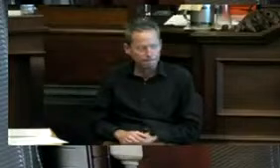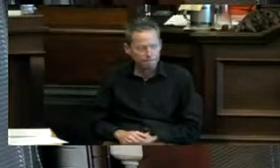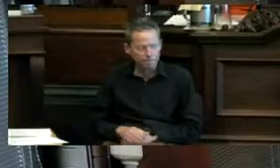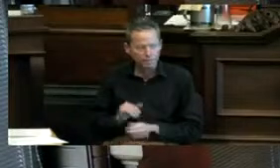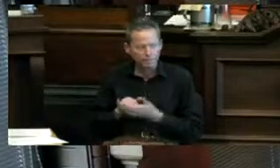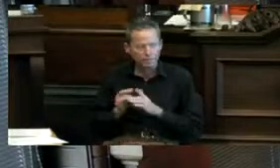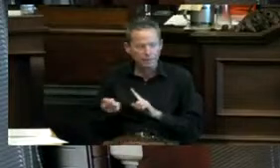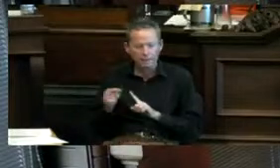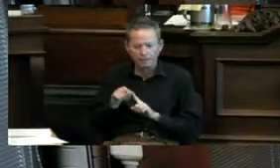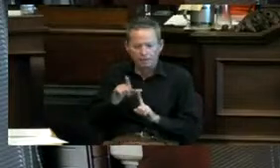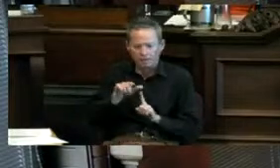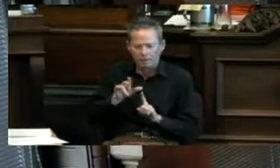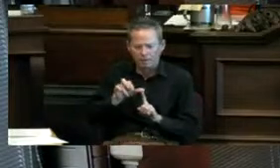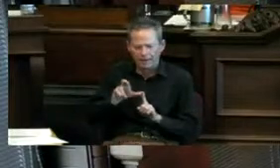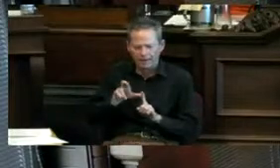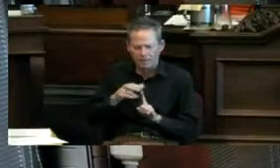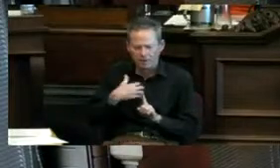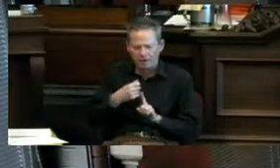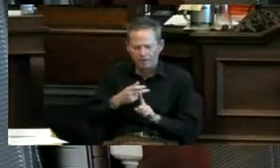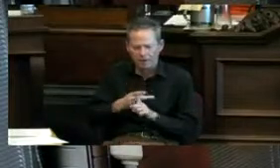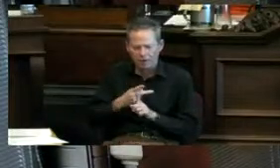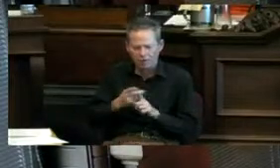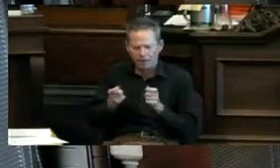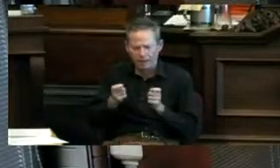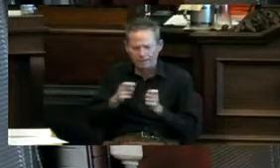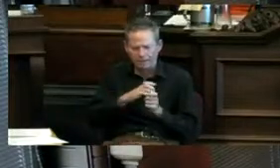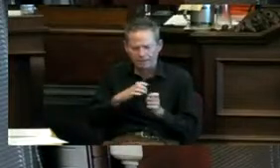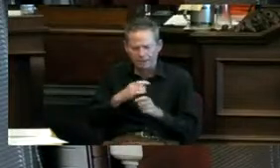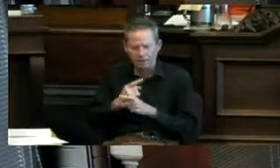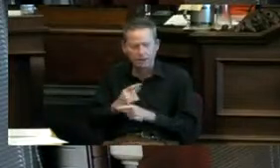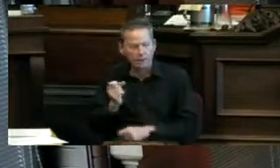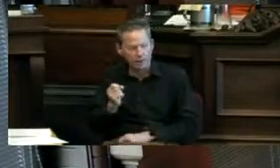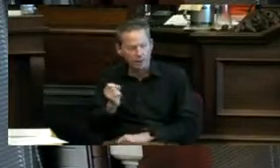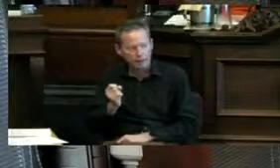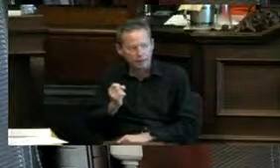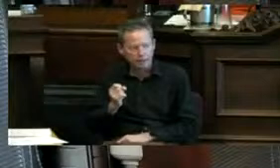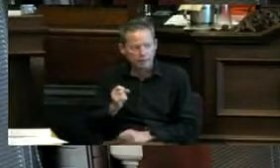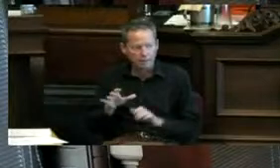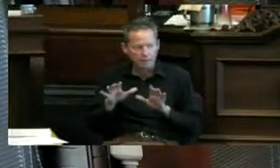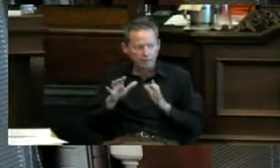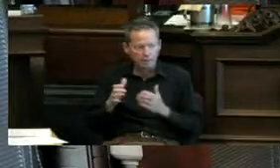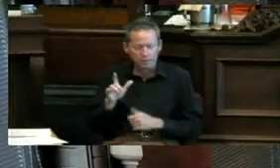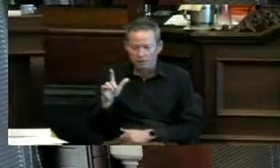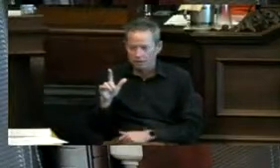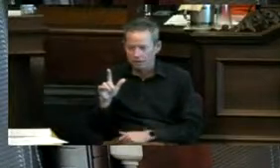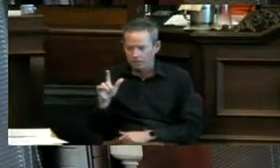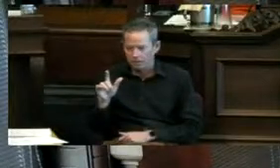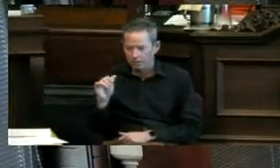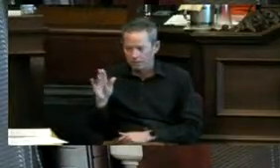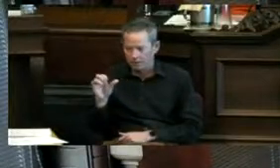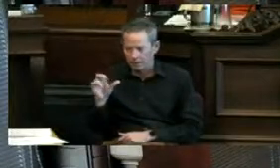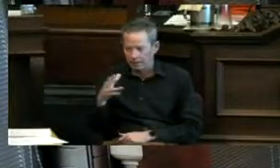representing employees. Oh yeah. So this goes through Labor Health Care Management